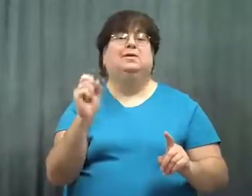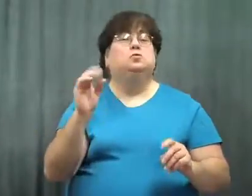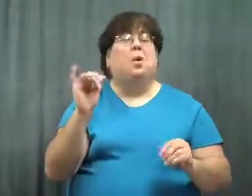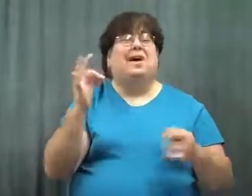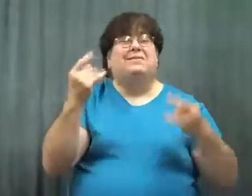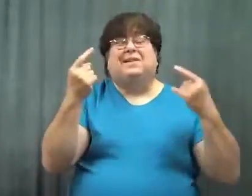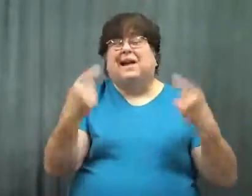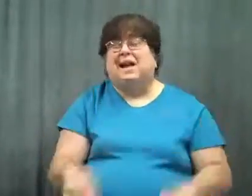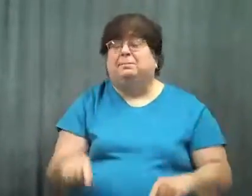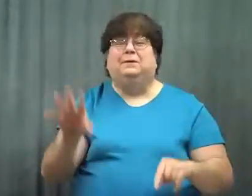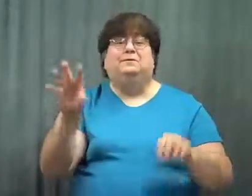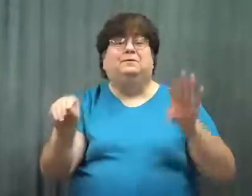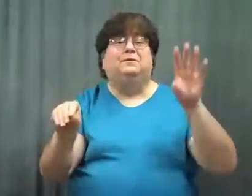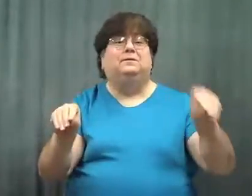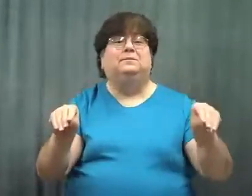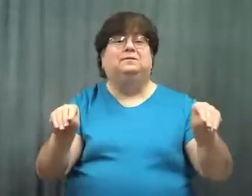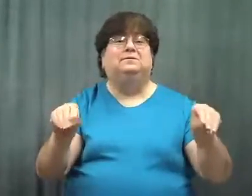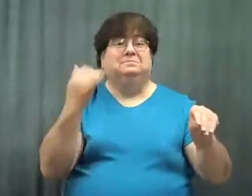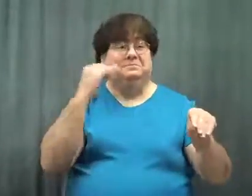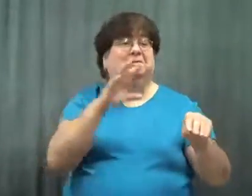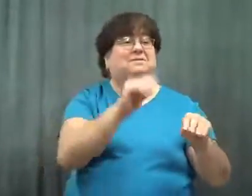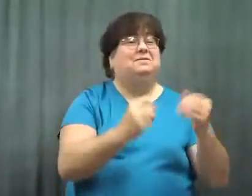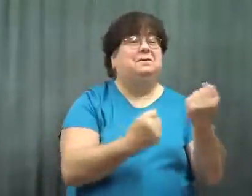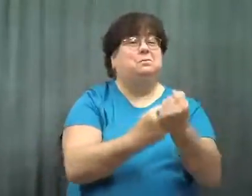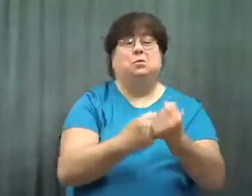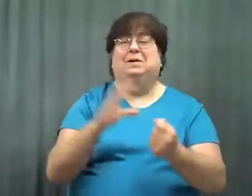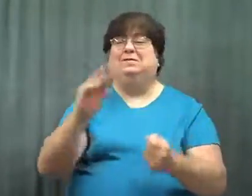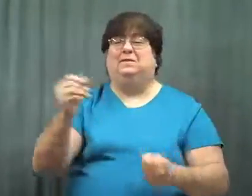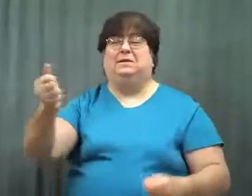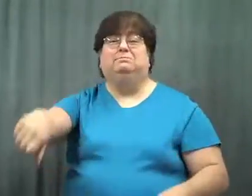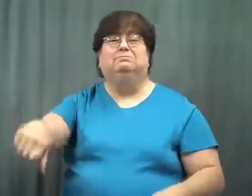If it should happen there is a tie, 50% for and 50% against,